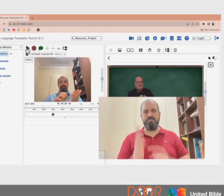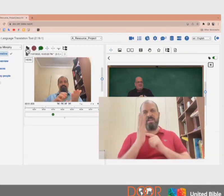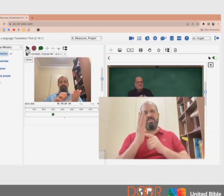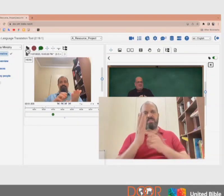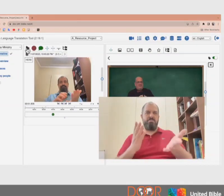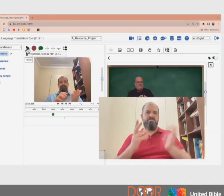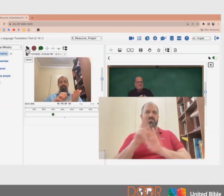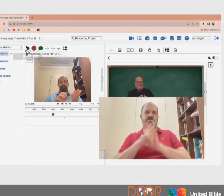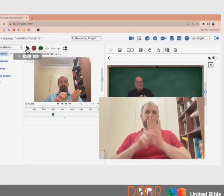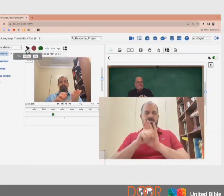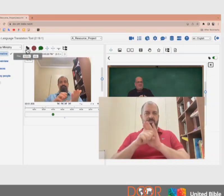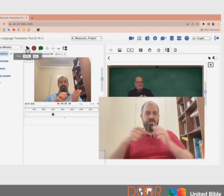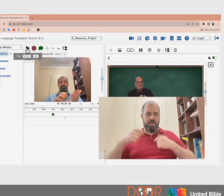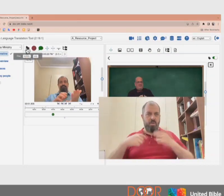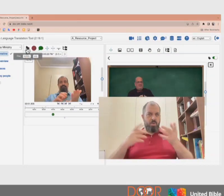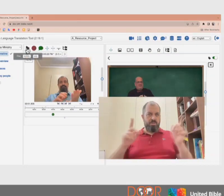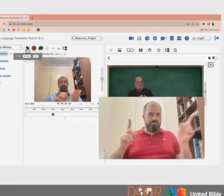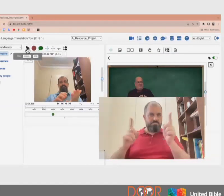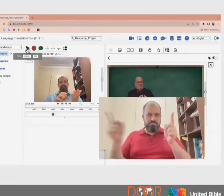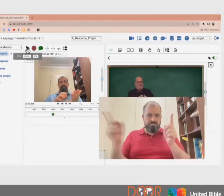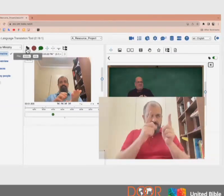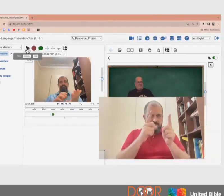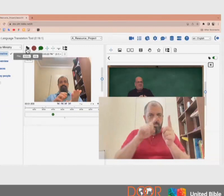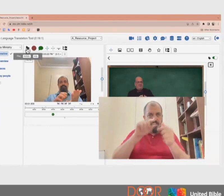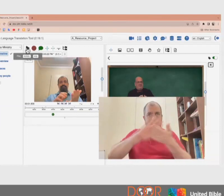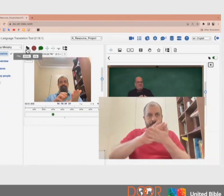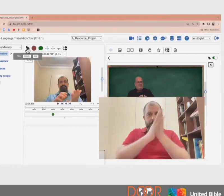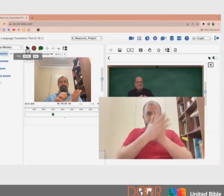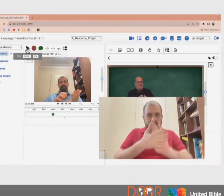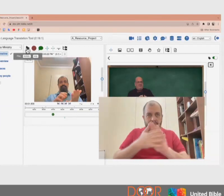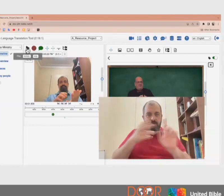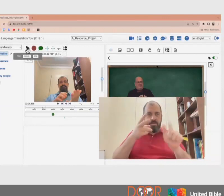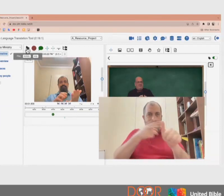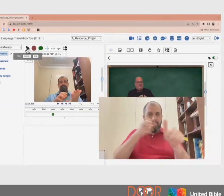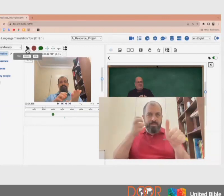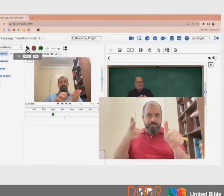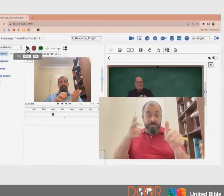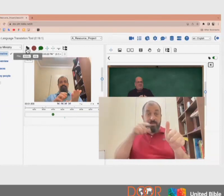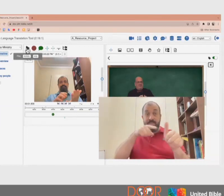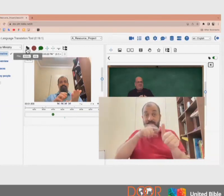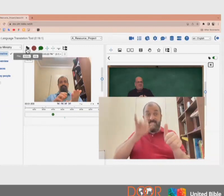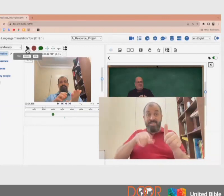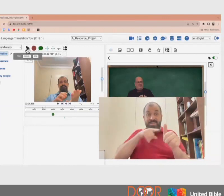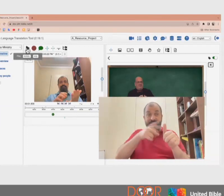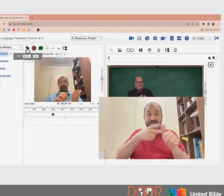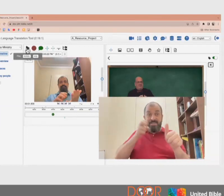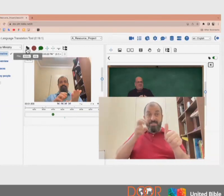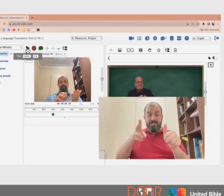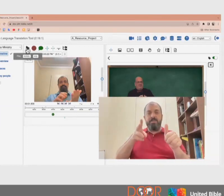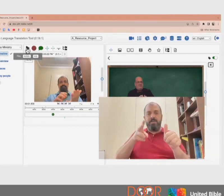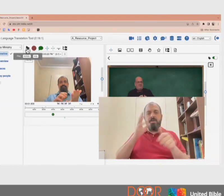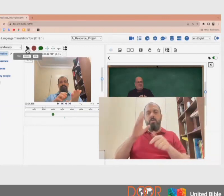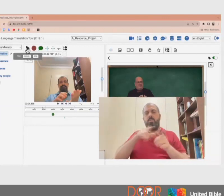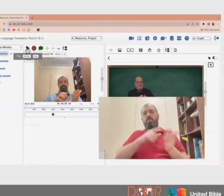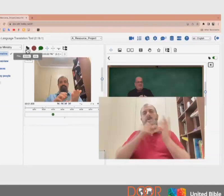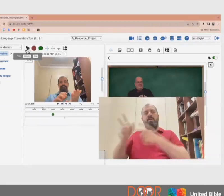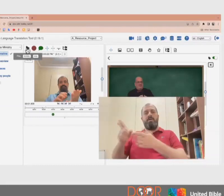So what we have here on the upper left hand corner of the screen is an example video. And the thumbnail is just taking a small slice of that video.